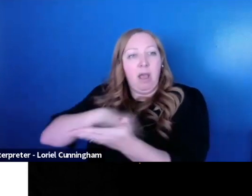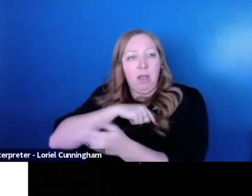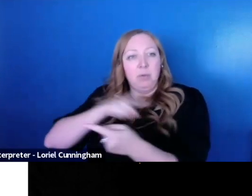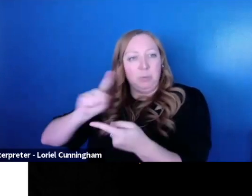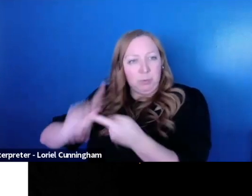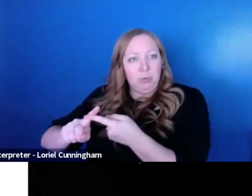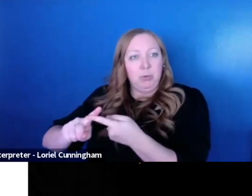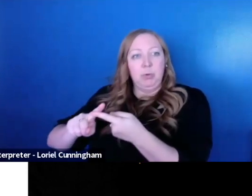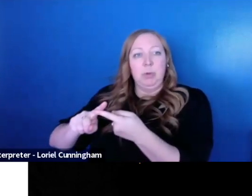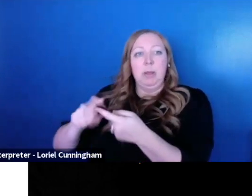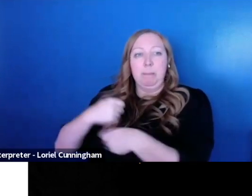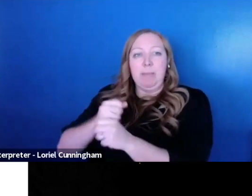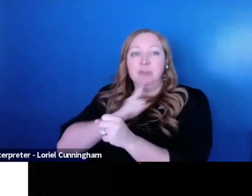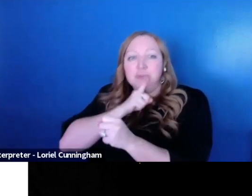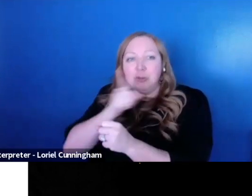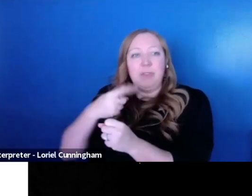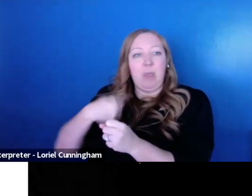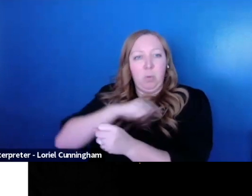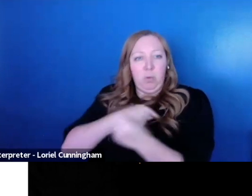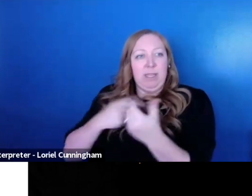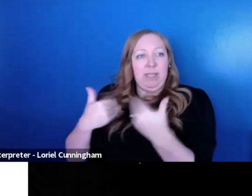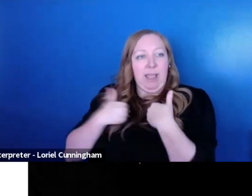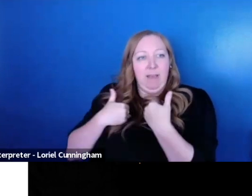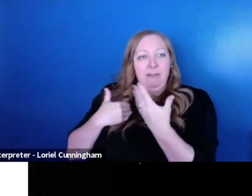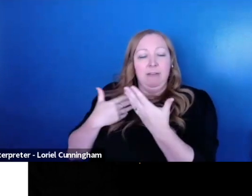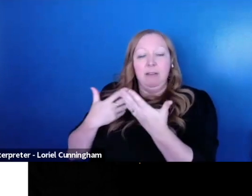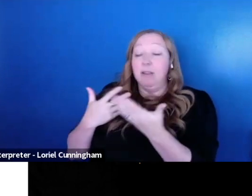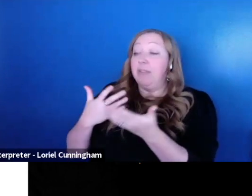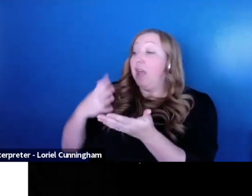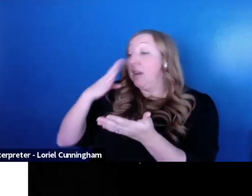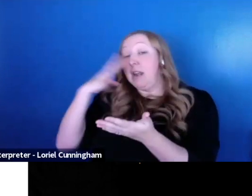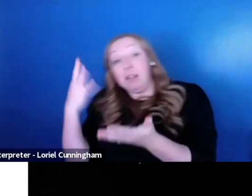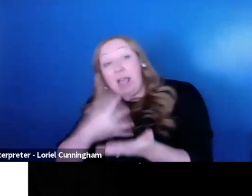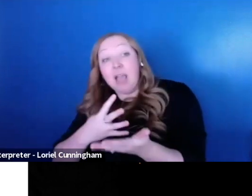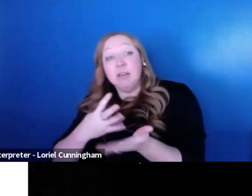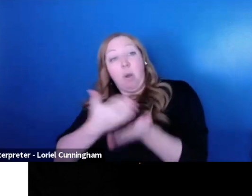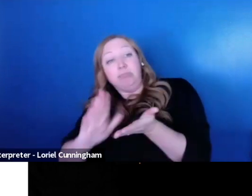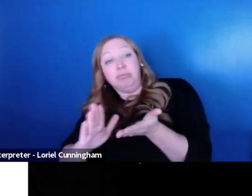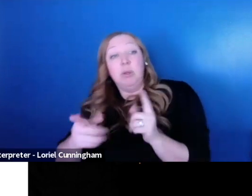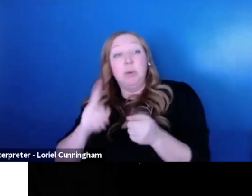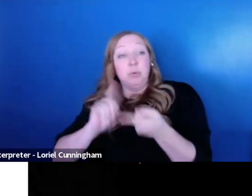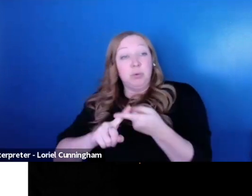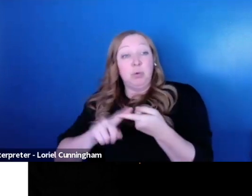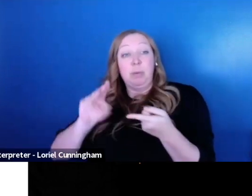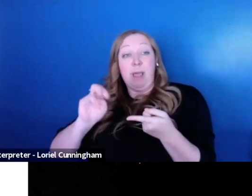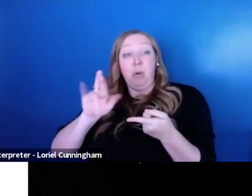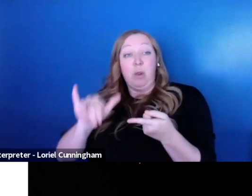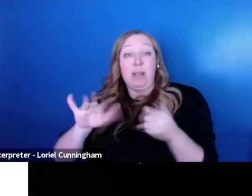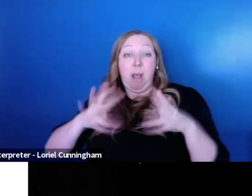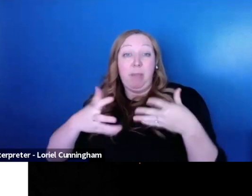gaslighting directed toward racial and ethnic minority populations living in the US. What Hatch was really getting